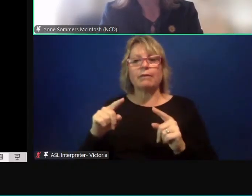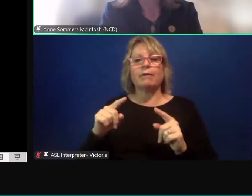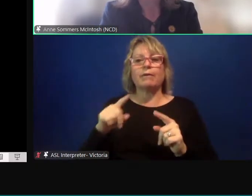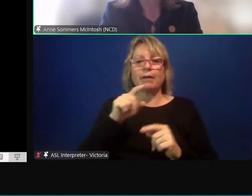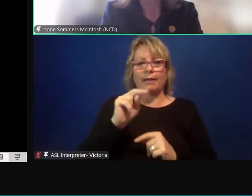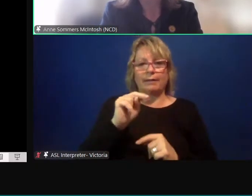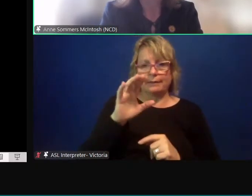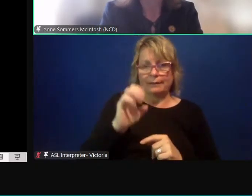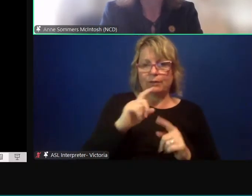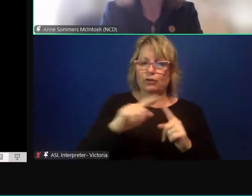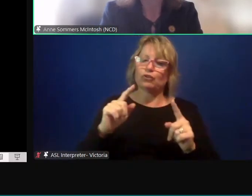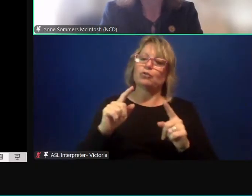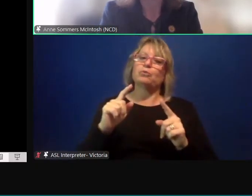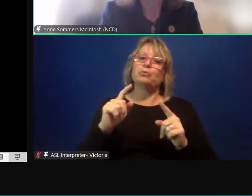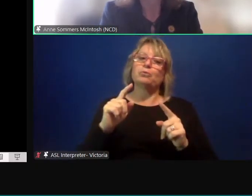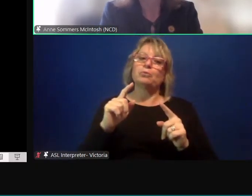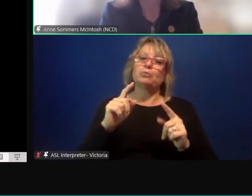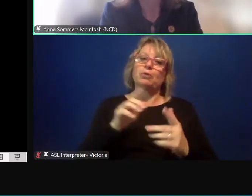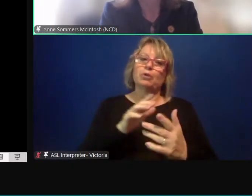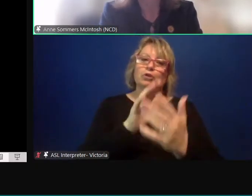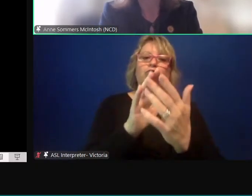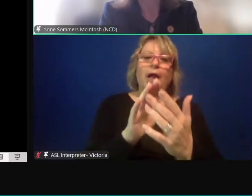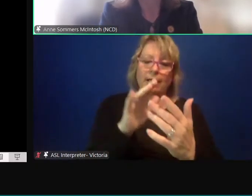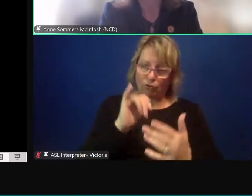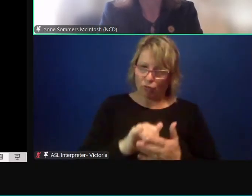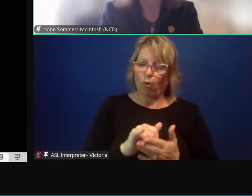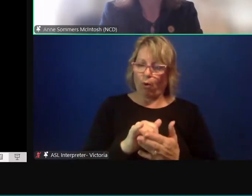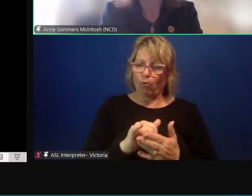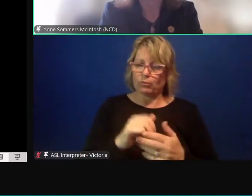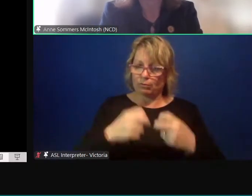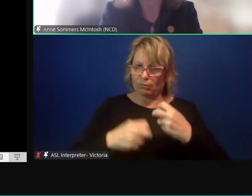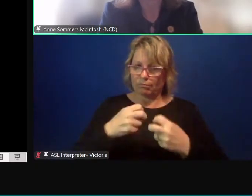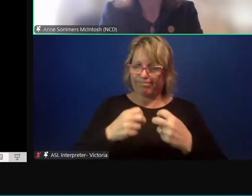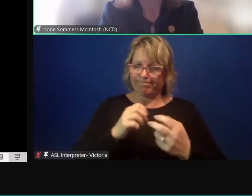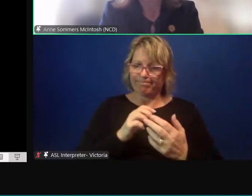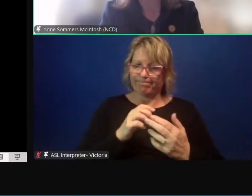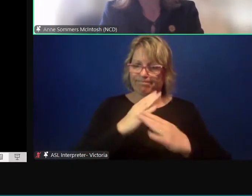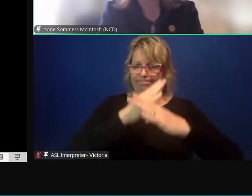to address those disparities. A blueprint really, for how to end them. And it was an